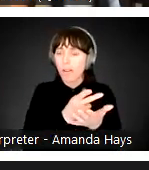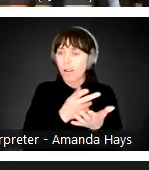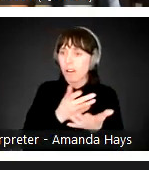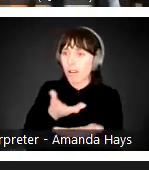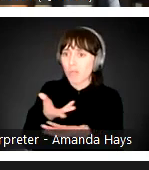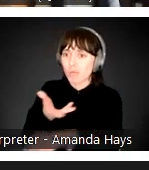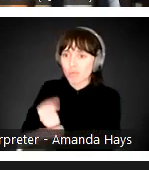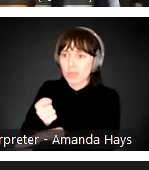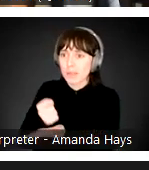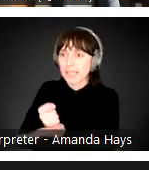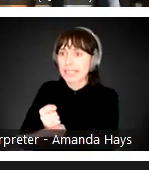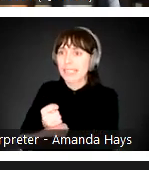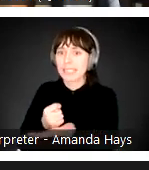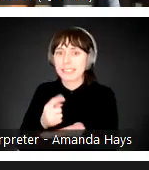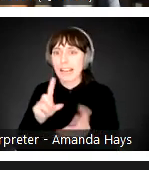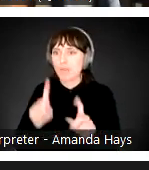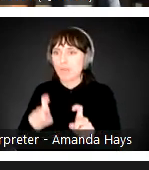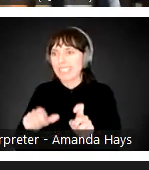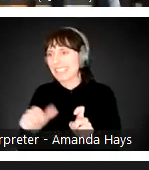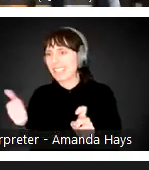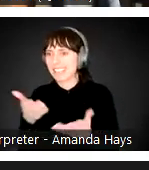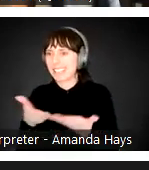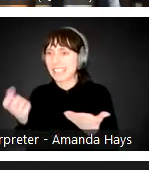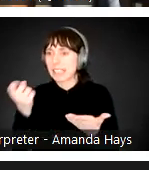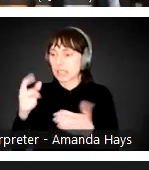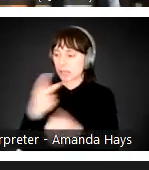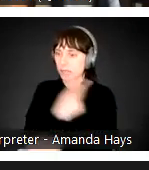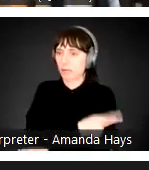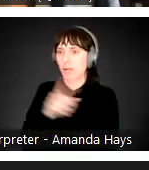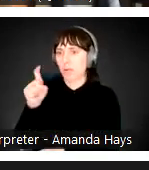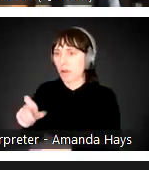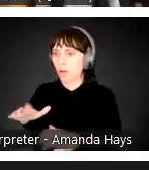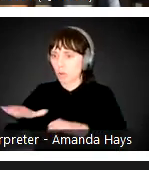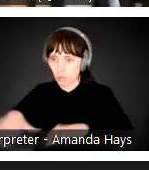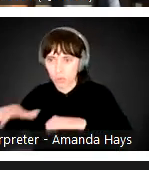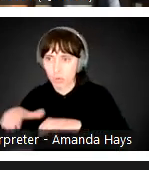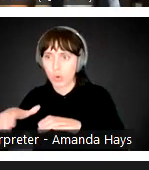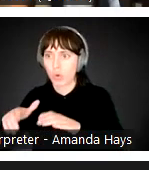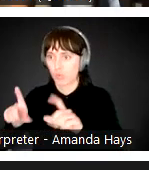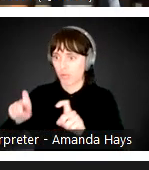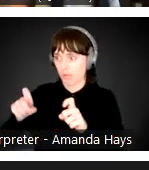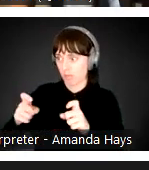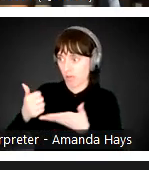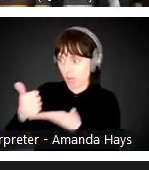following their symptoms enough to see whether the thing that we're trying is actually helping or not- and I think there's a lot of things